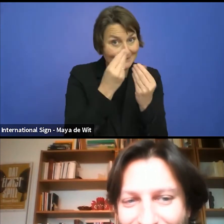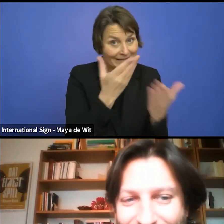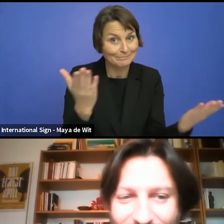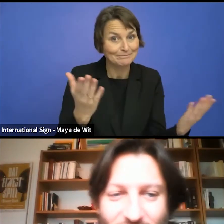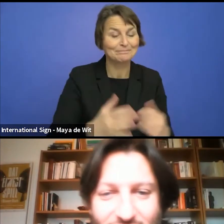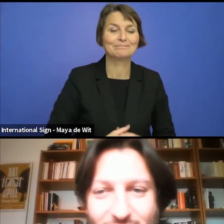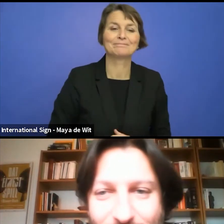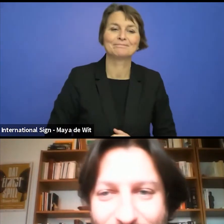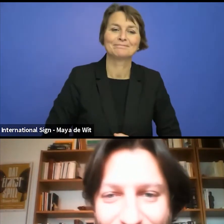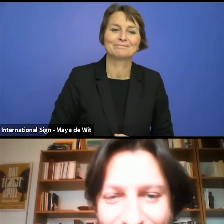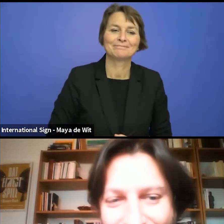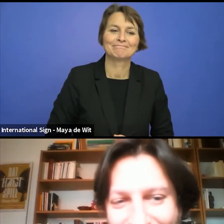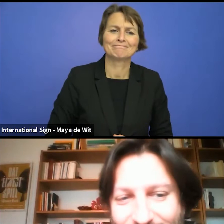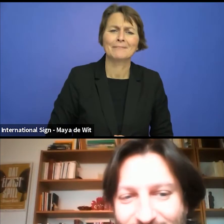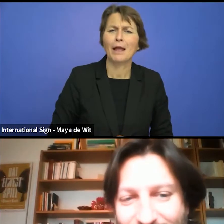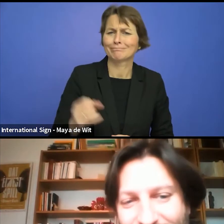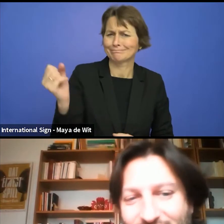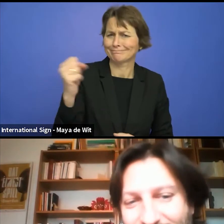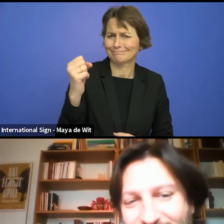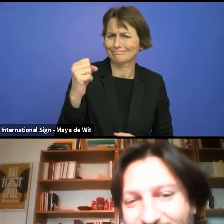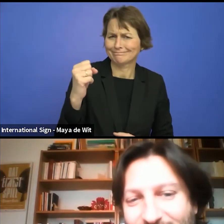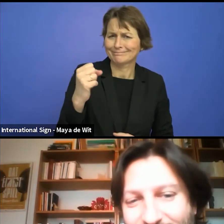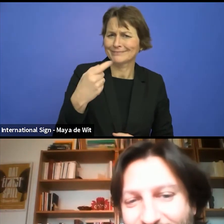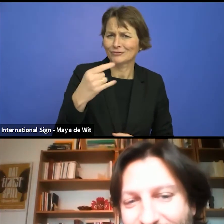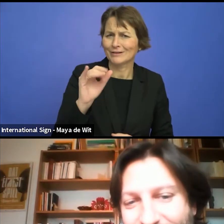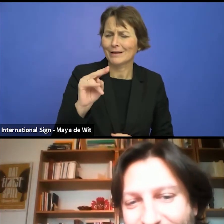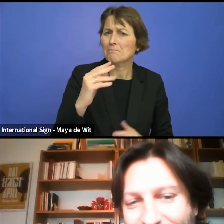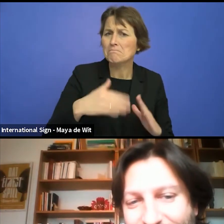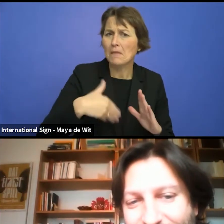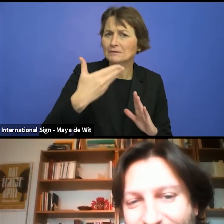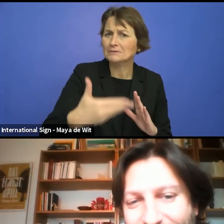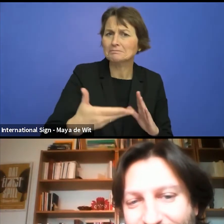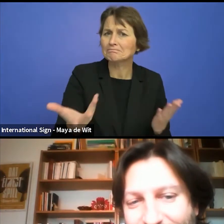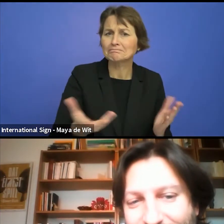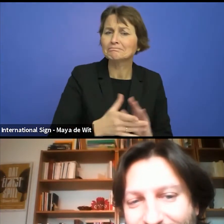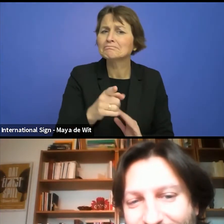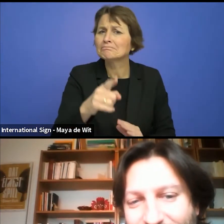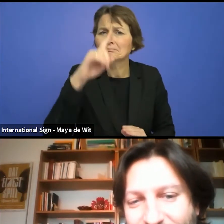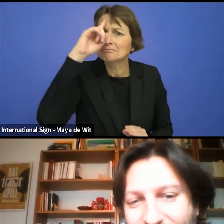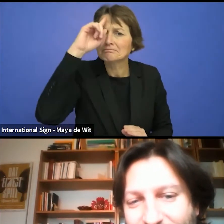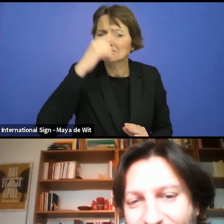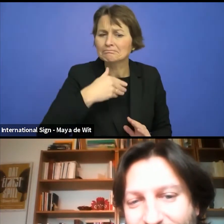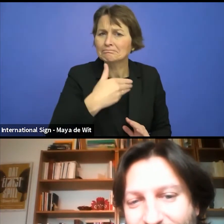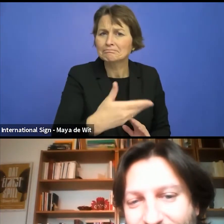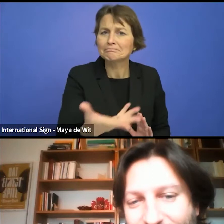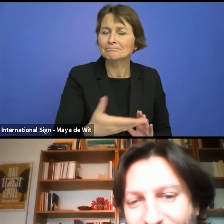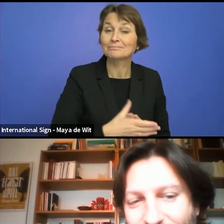Yes, so what is next ?What are your plans? Will you take the results of the Forum to